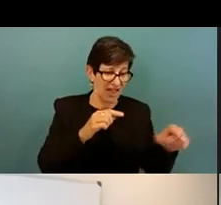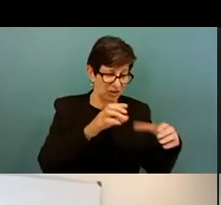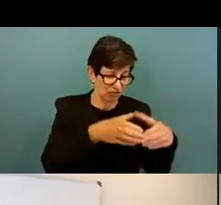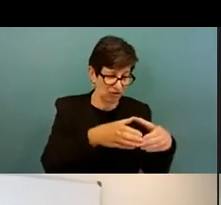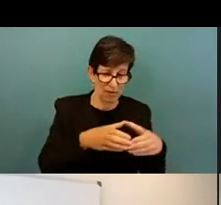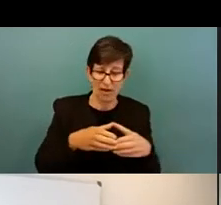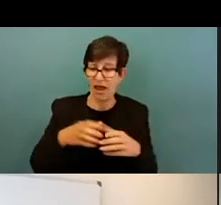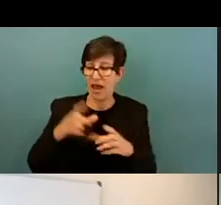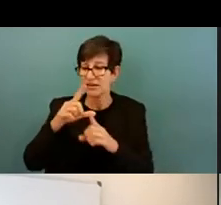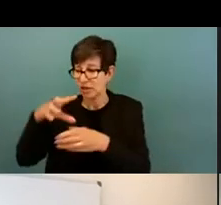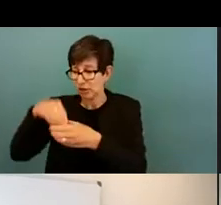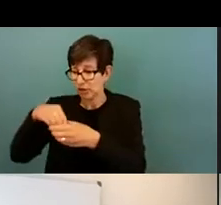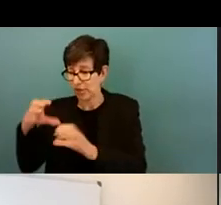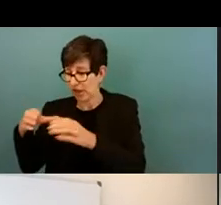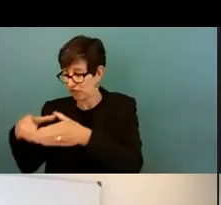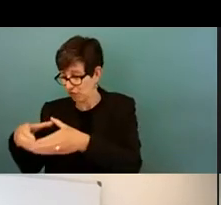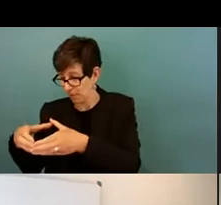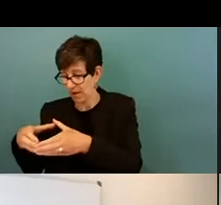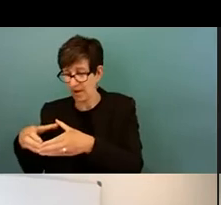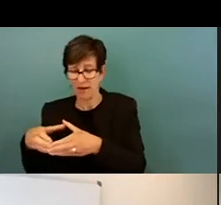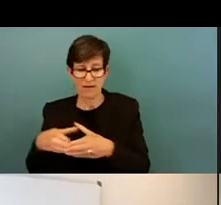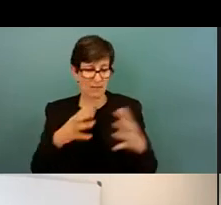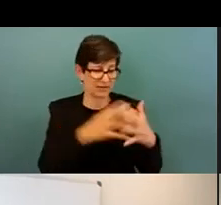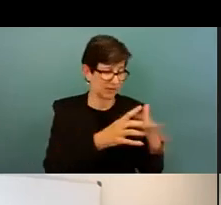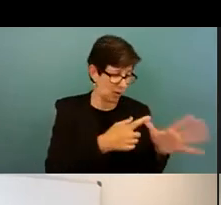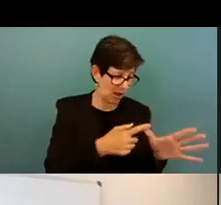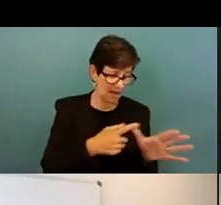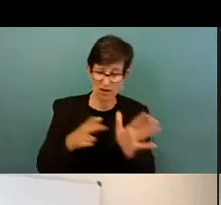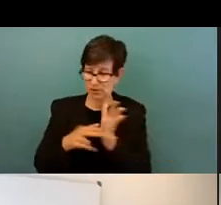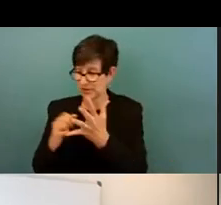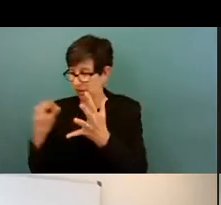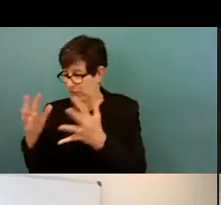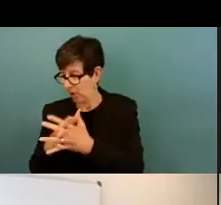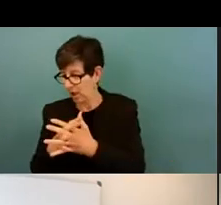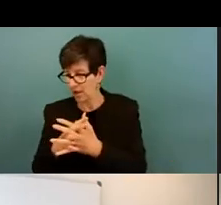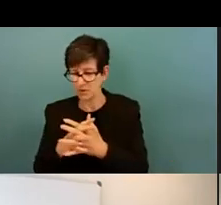Western Australia and a group of people in New South Wales. They can now do that without